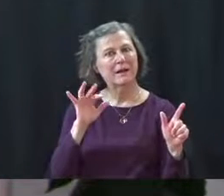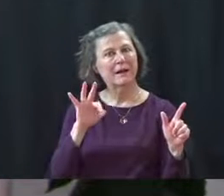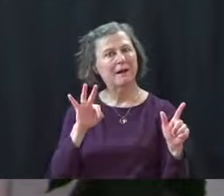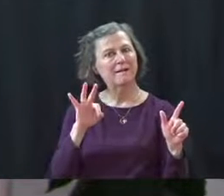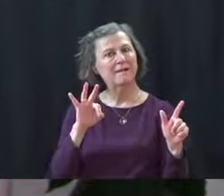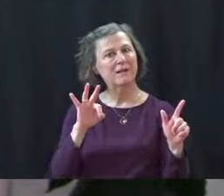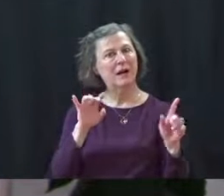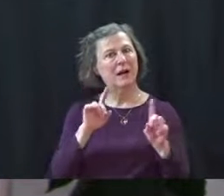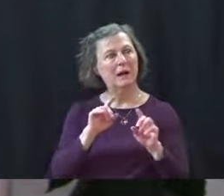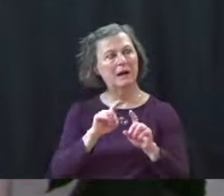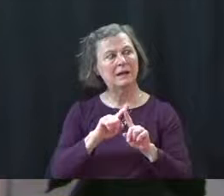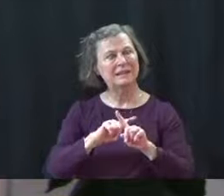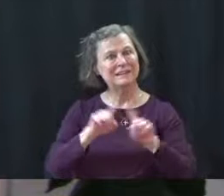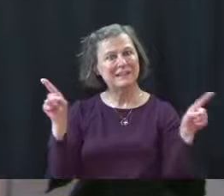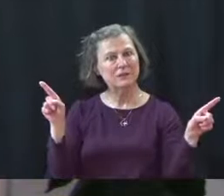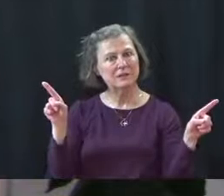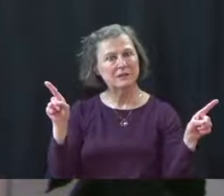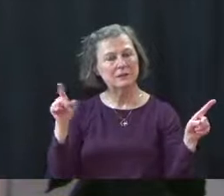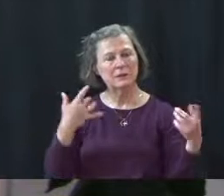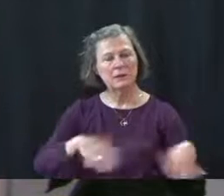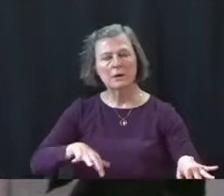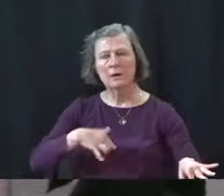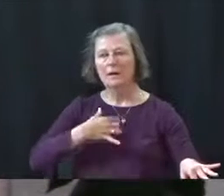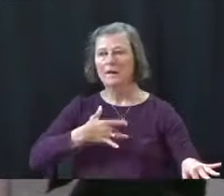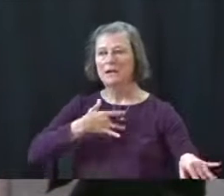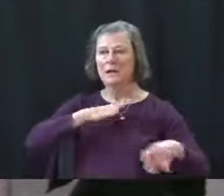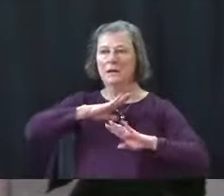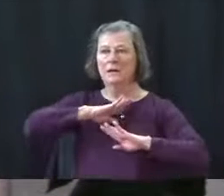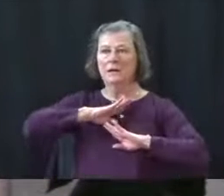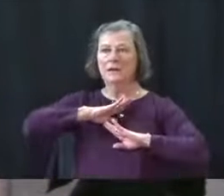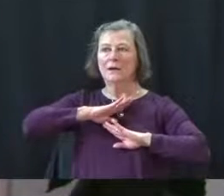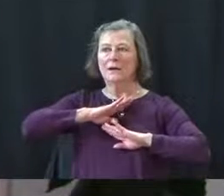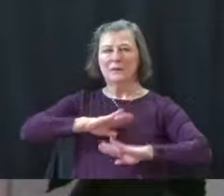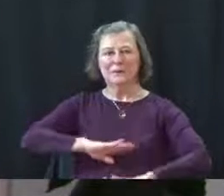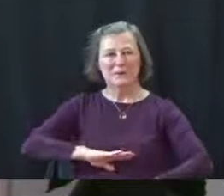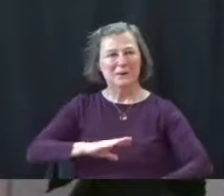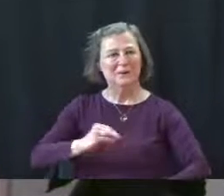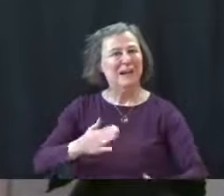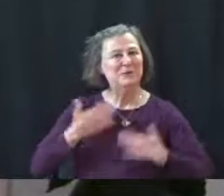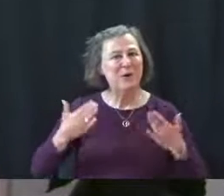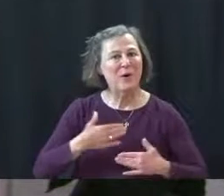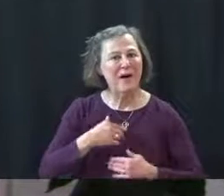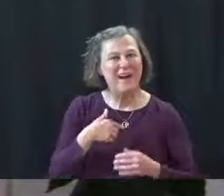was such a relief and such a joy that I almost laughed out loud.